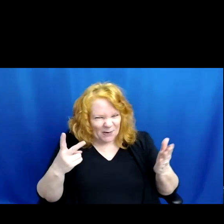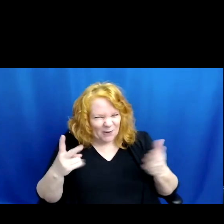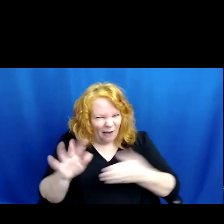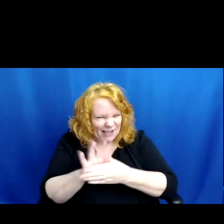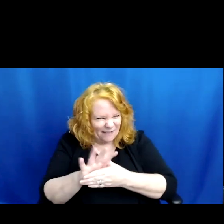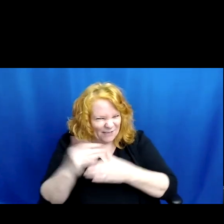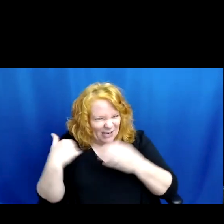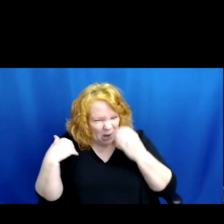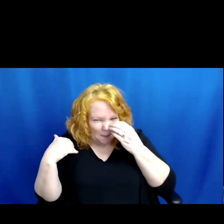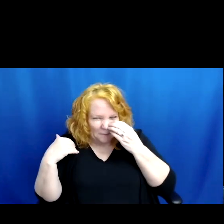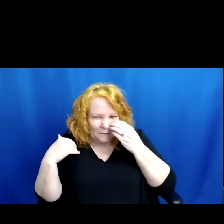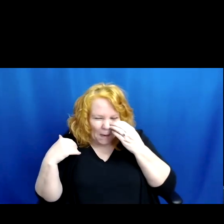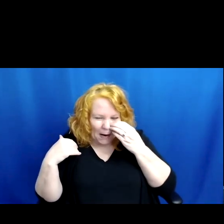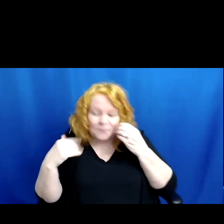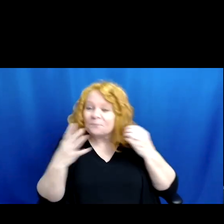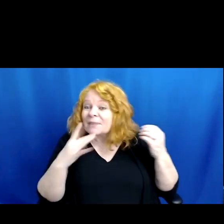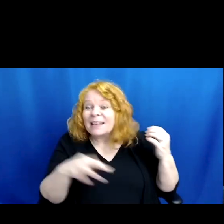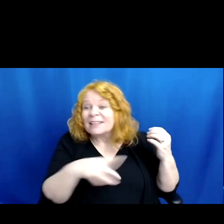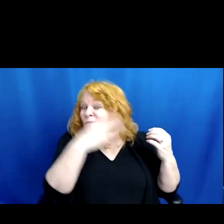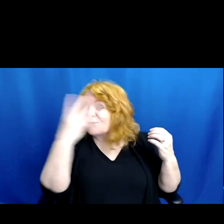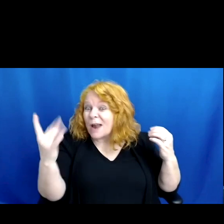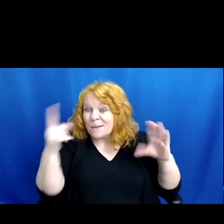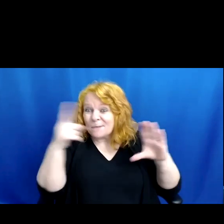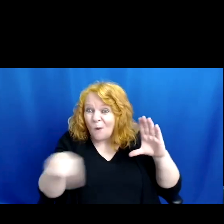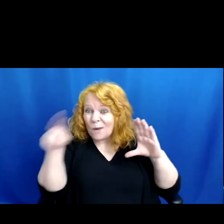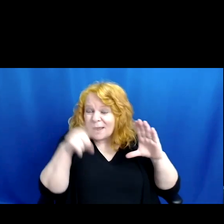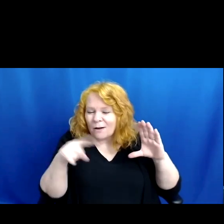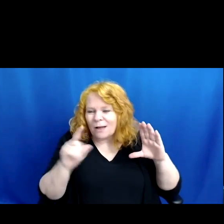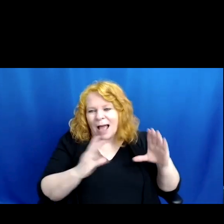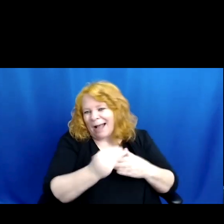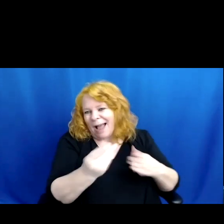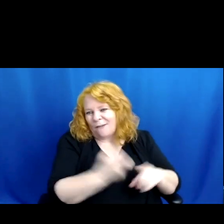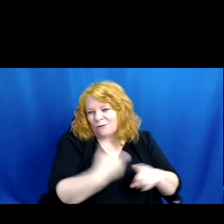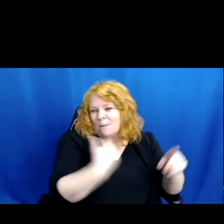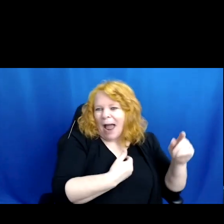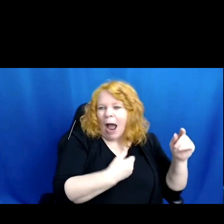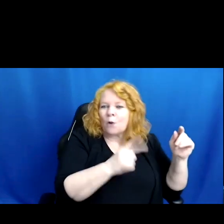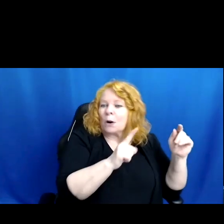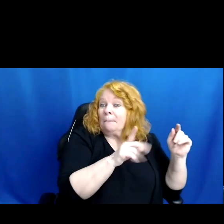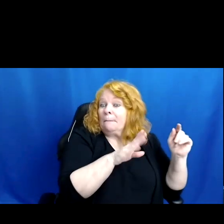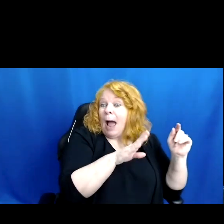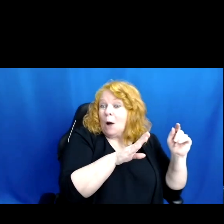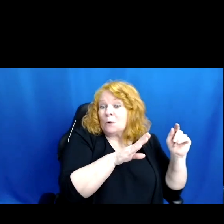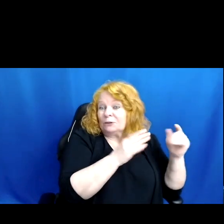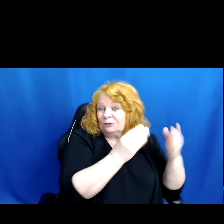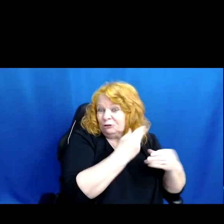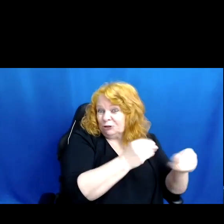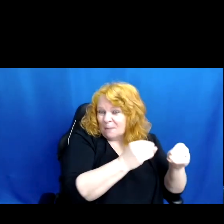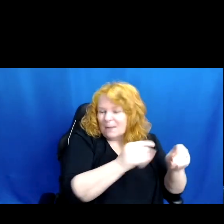This is just a rainbow wheel I got from our Pound shop, like your Dollar Store a few years